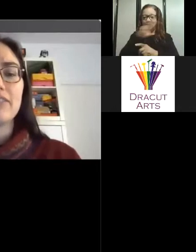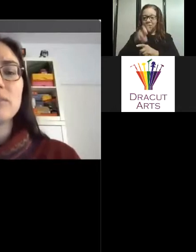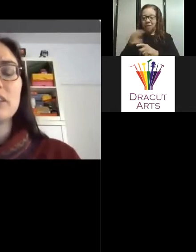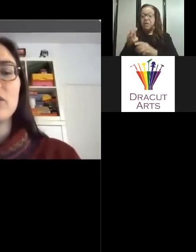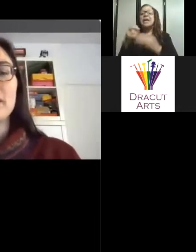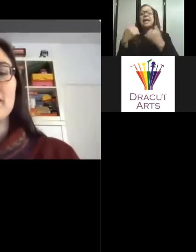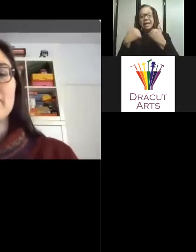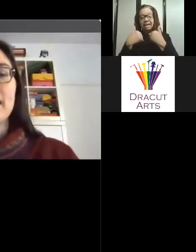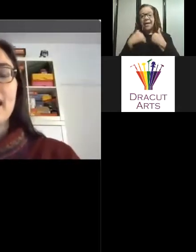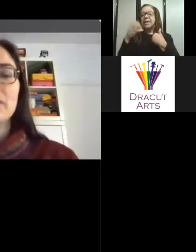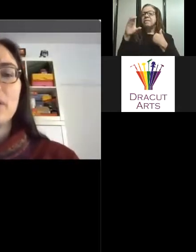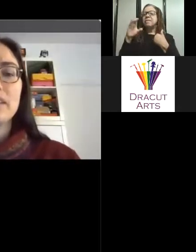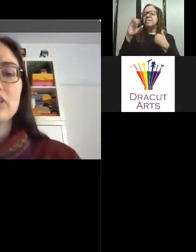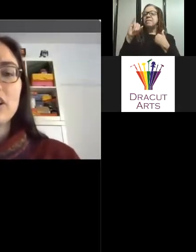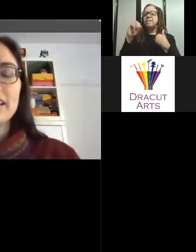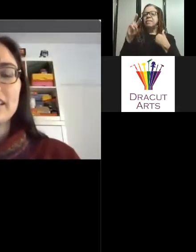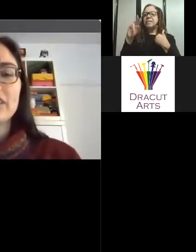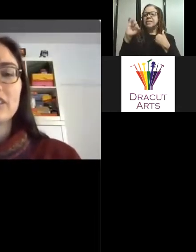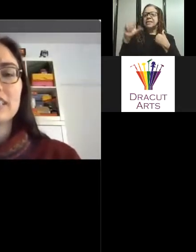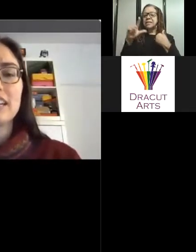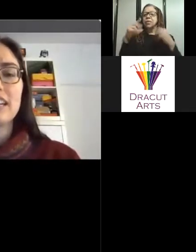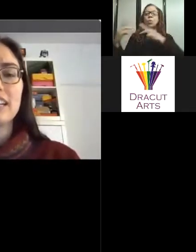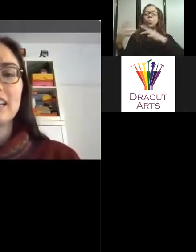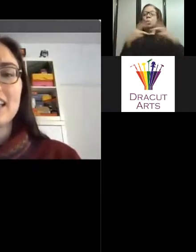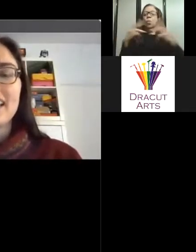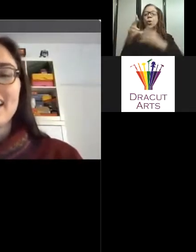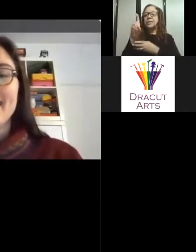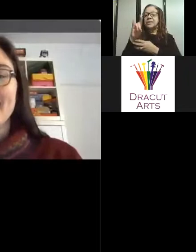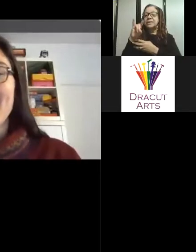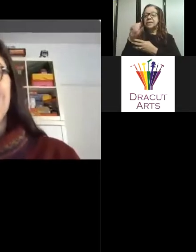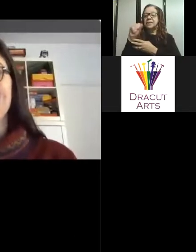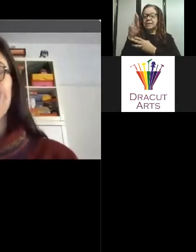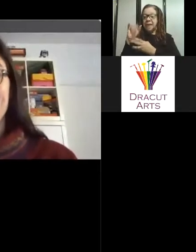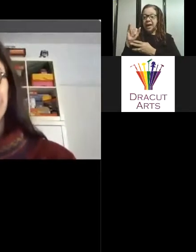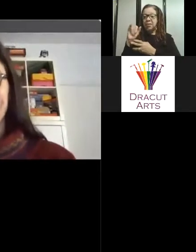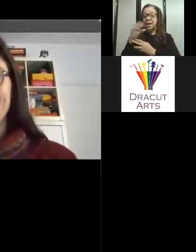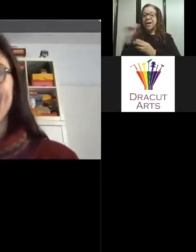Freeman Colby," as well as drawing, translating. Ah, he has-- it's very good--